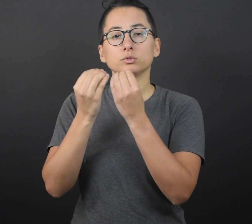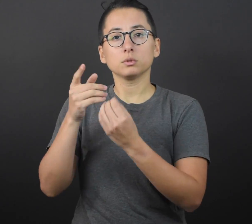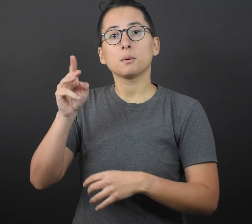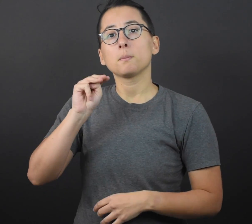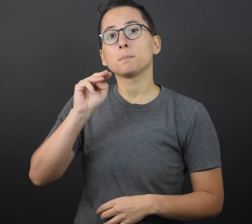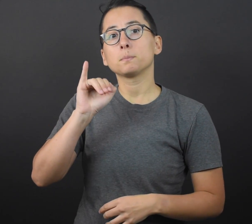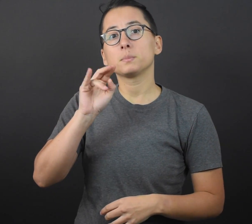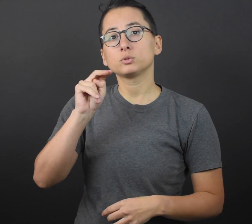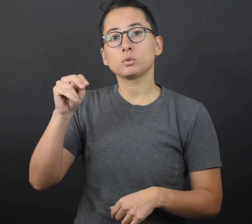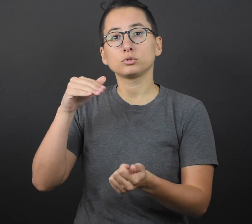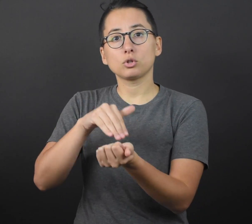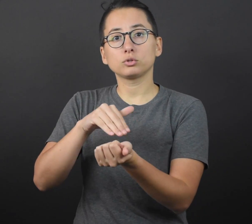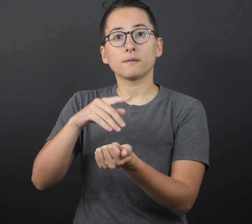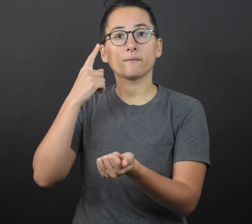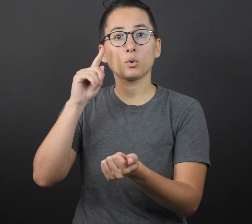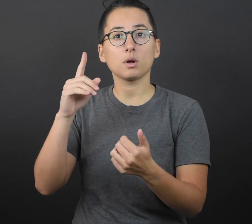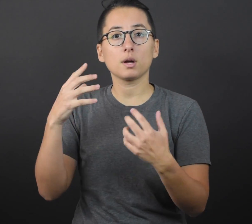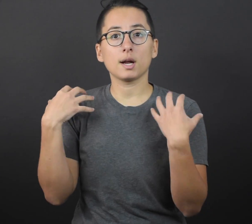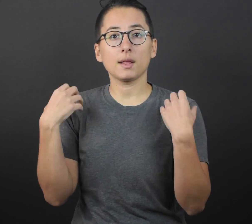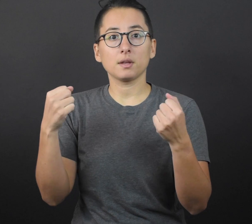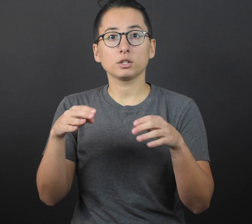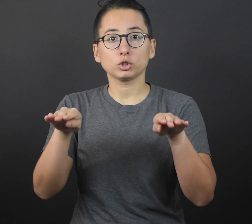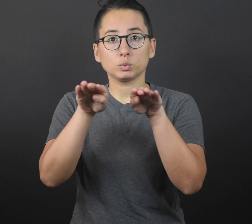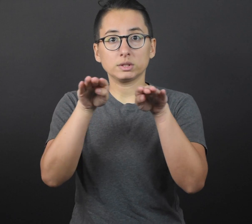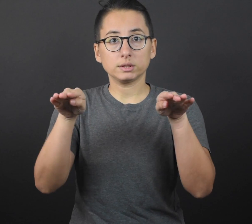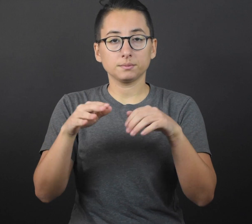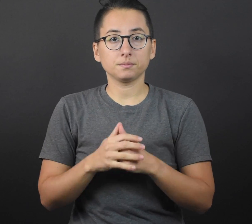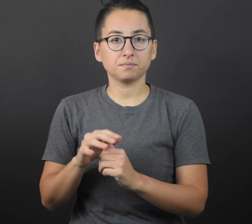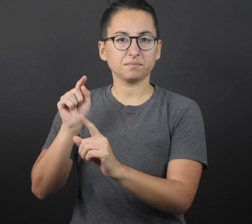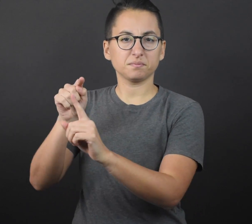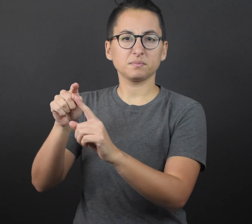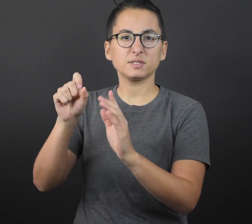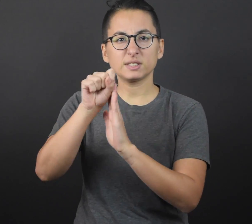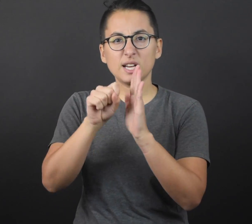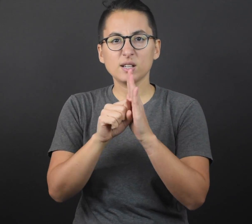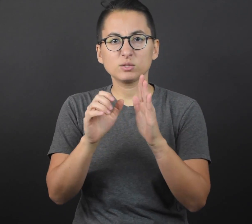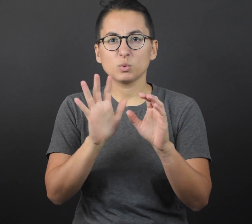through Minnesota Doctors for Health Equity, a statewide coalition of physicians